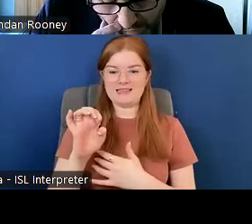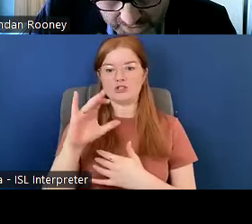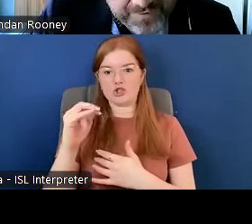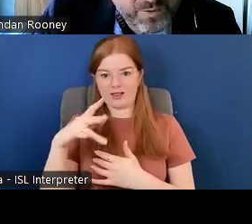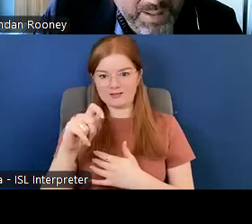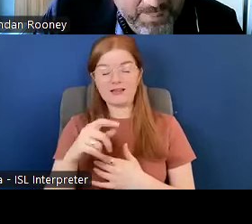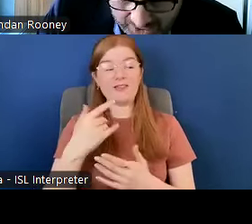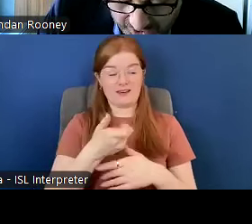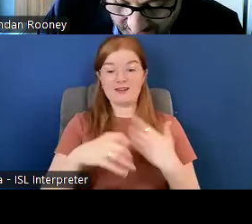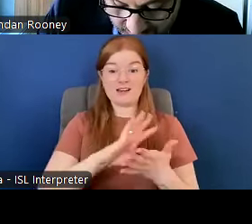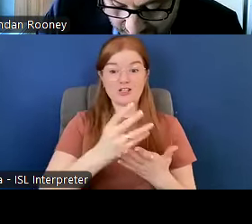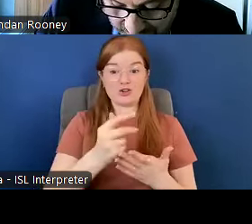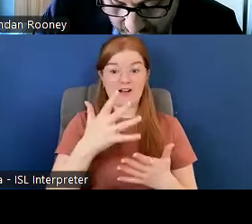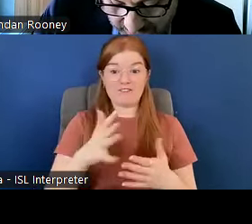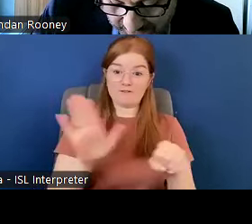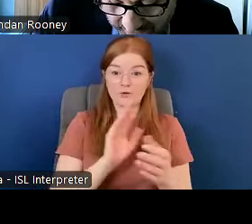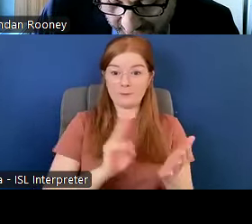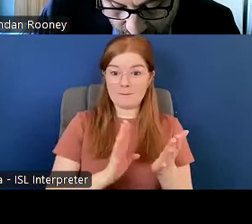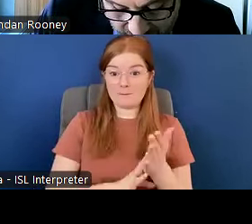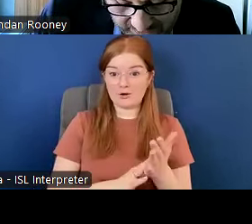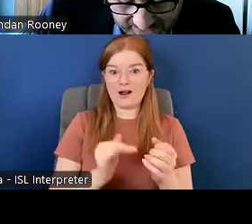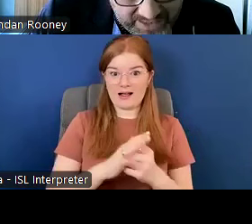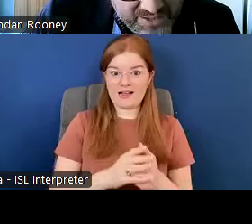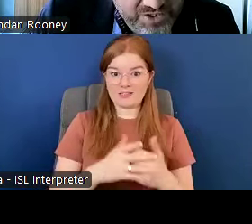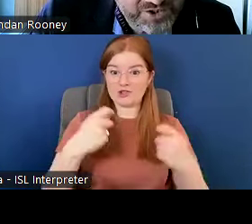was a full member and shareholder of An Tur Gloine and was undertaking church